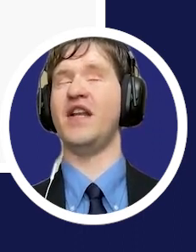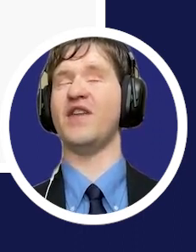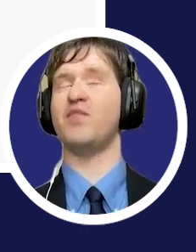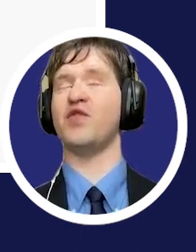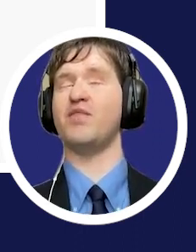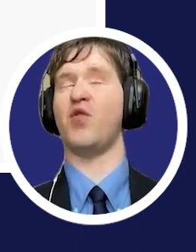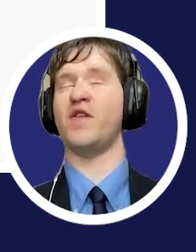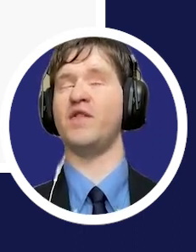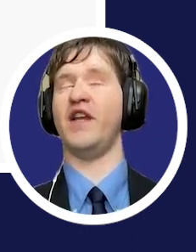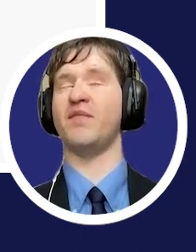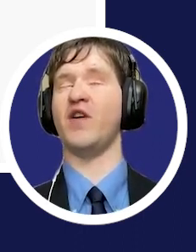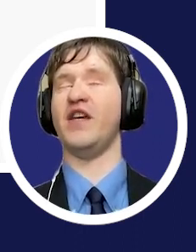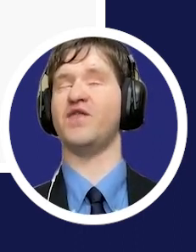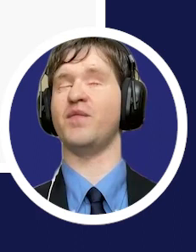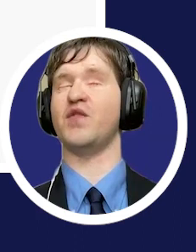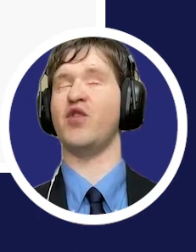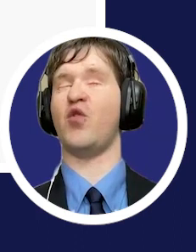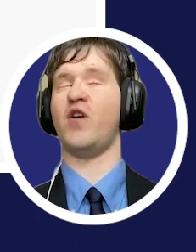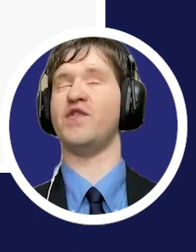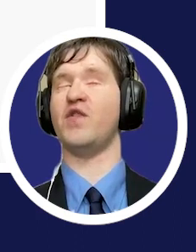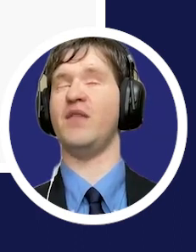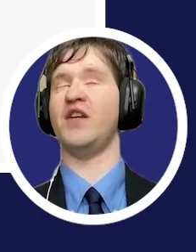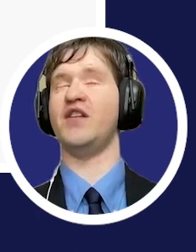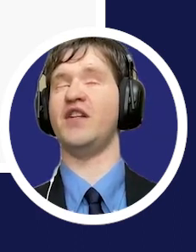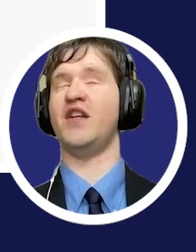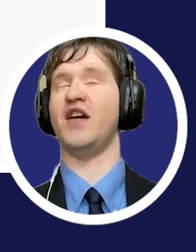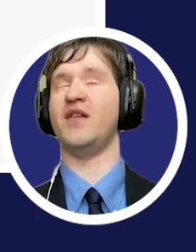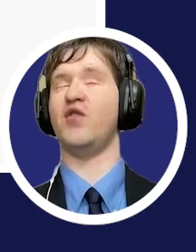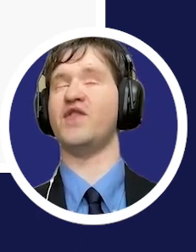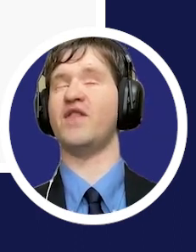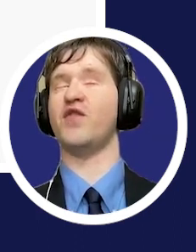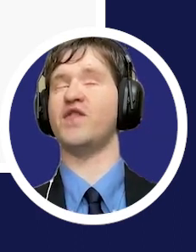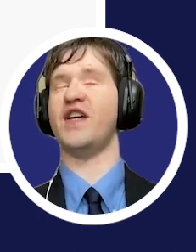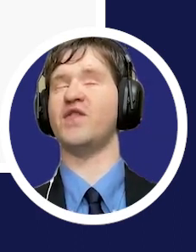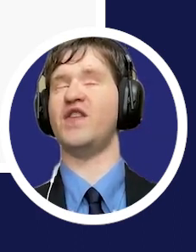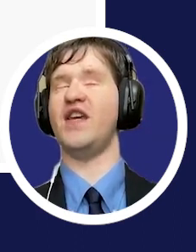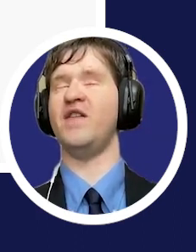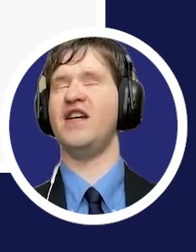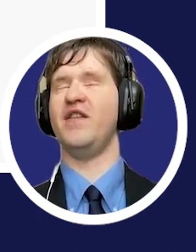The next most important landmark case from the Supreme Court also came in 1999. Olmstead versus L.C.